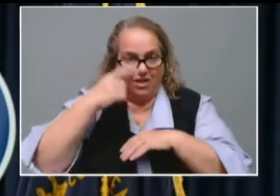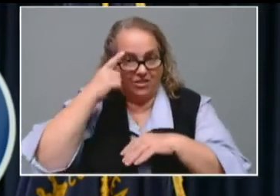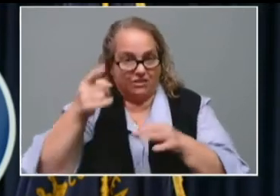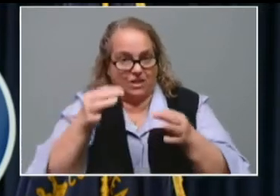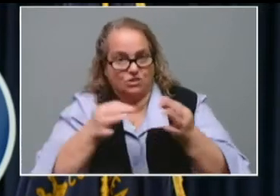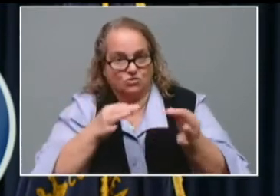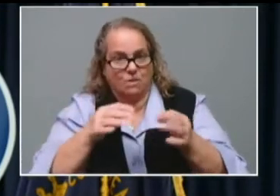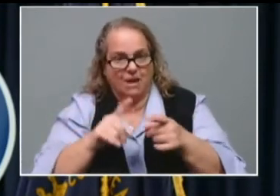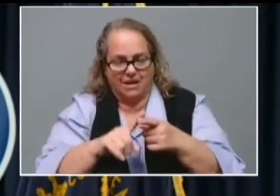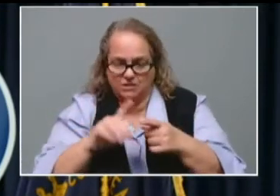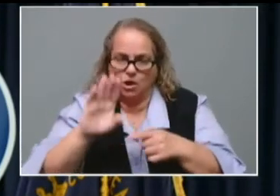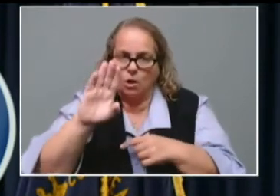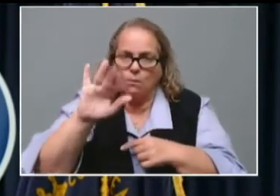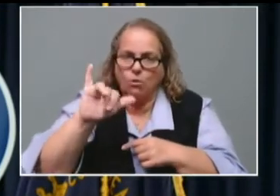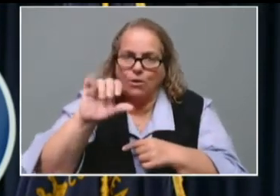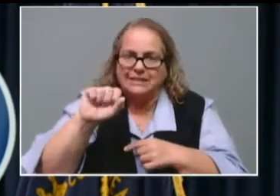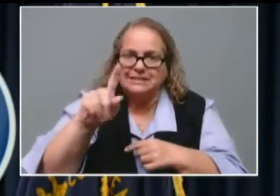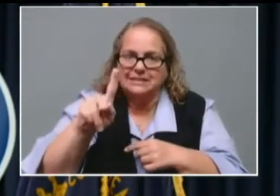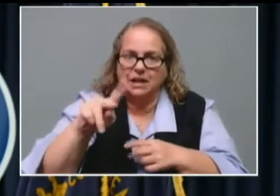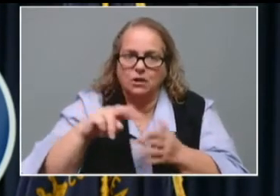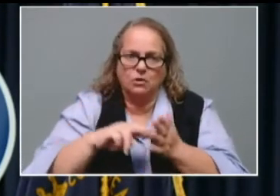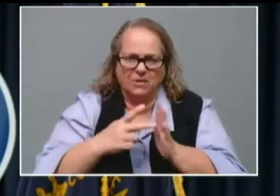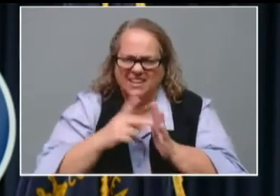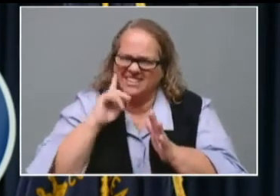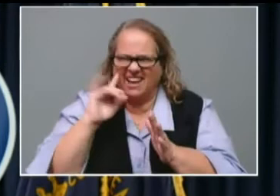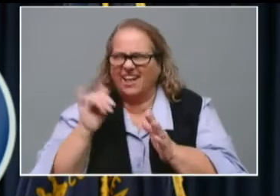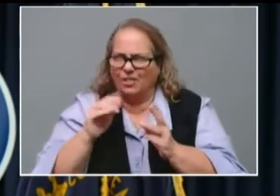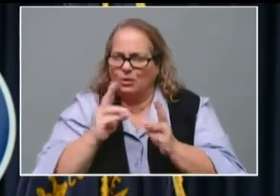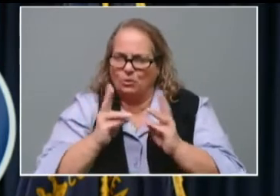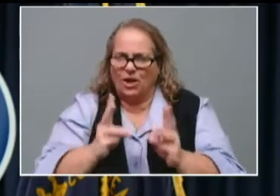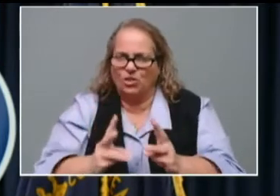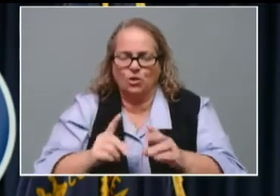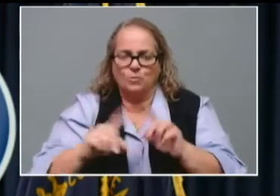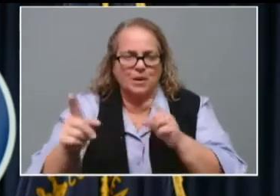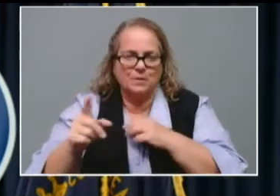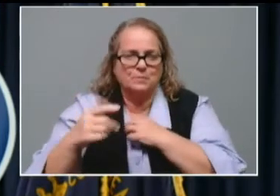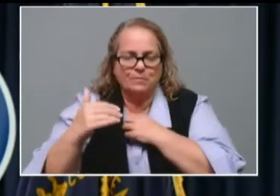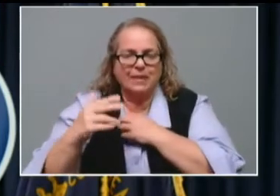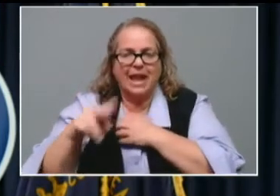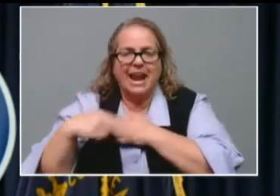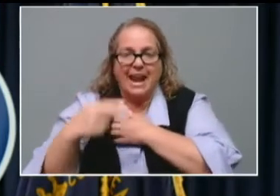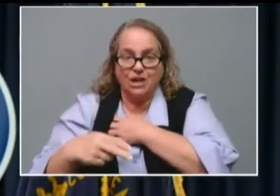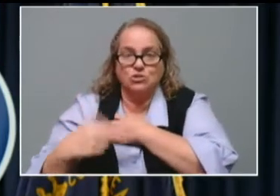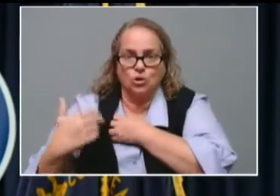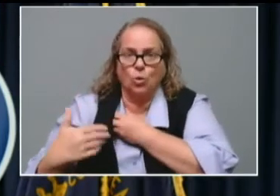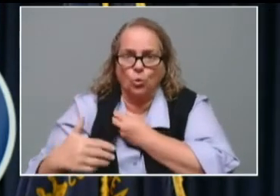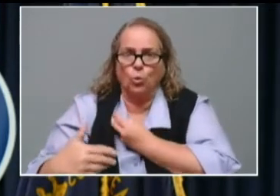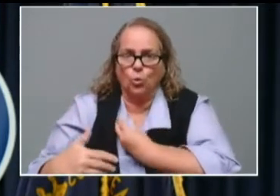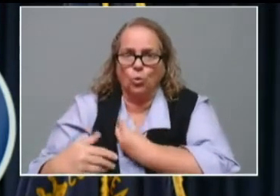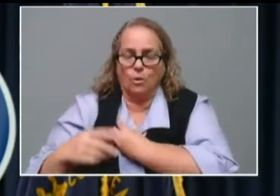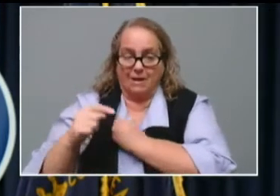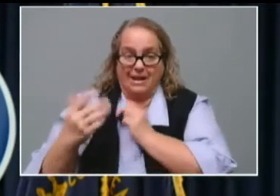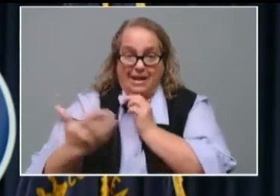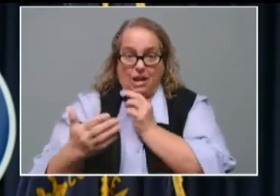um which sounds like the weather um Nationally, but here it appears that